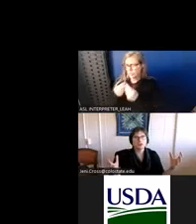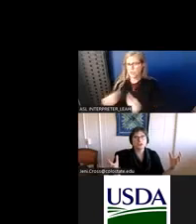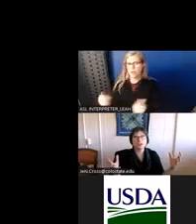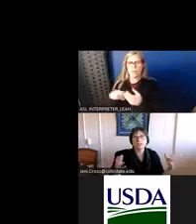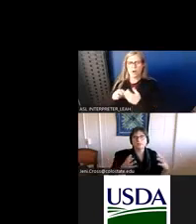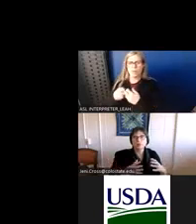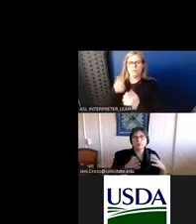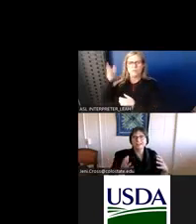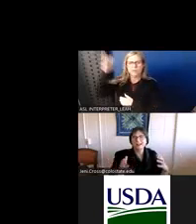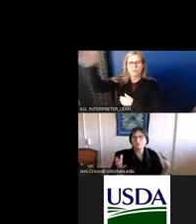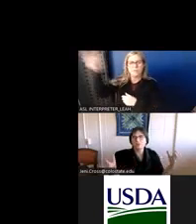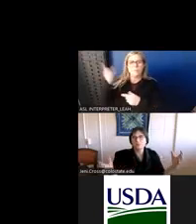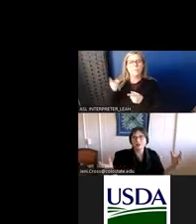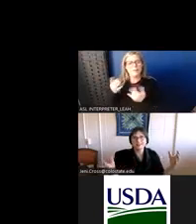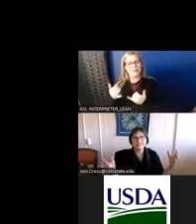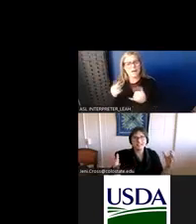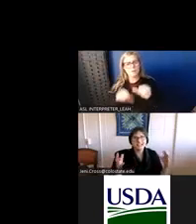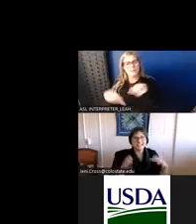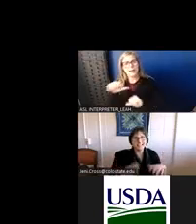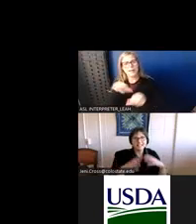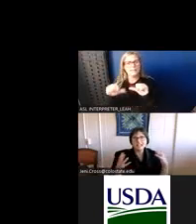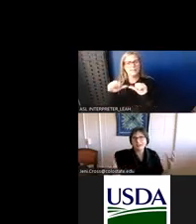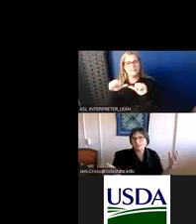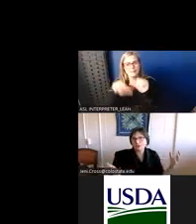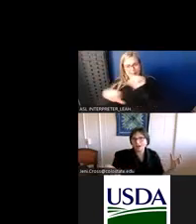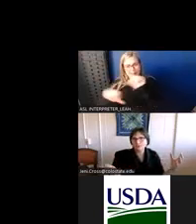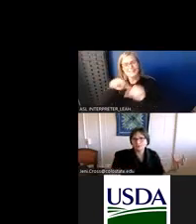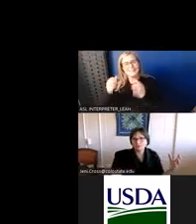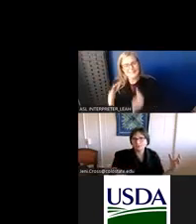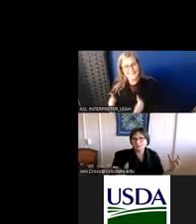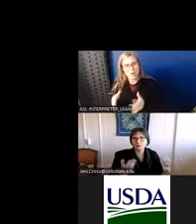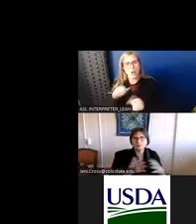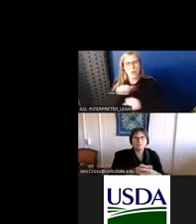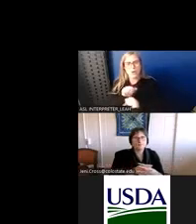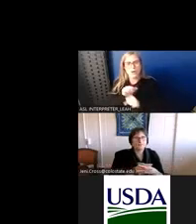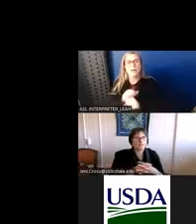working in more networked ways than they ever have been before.